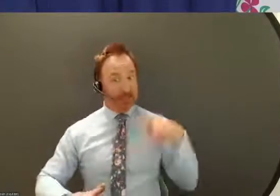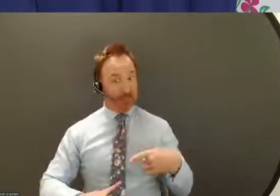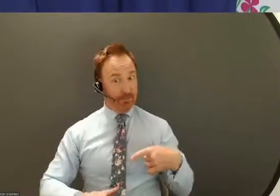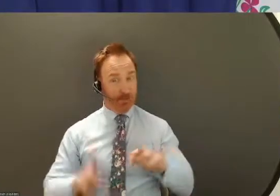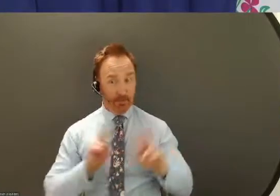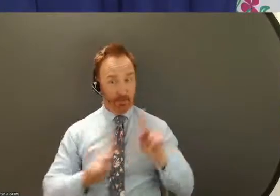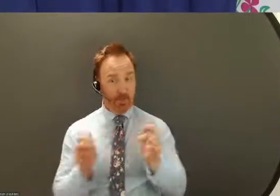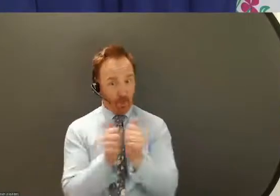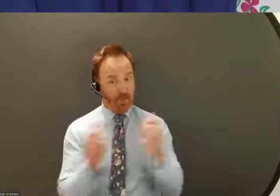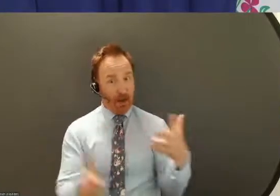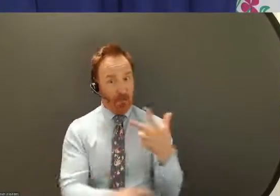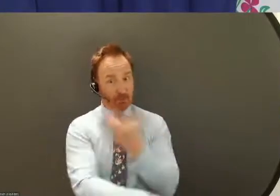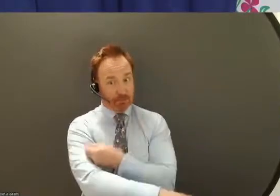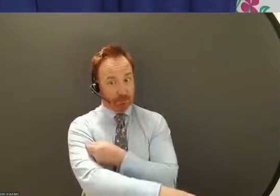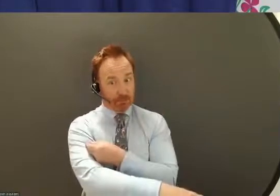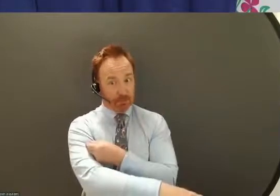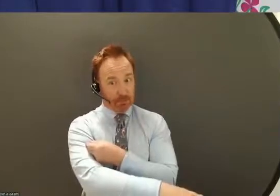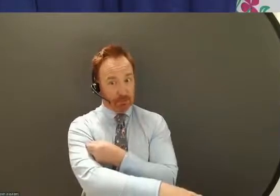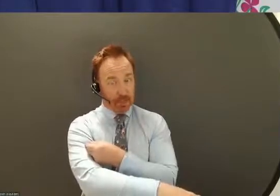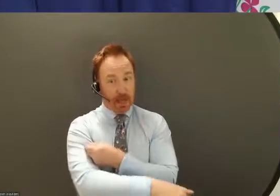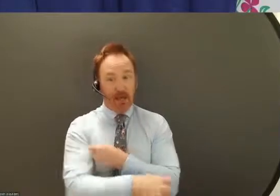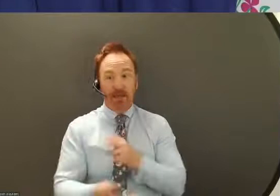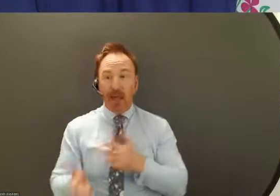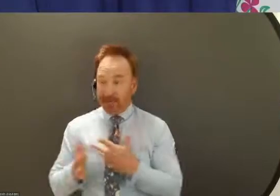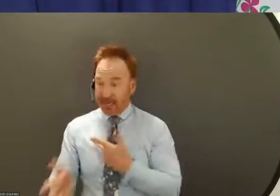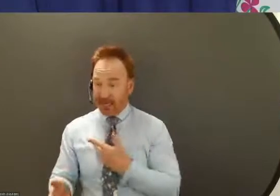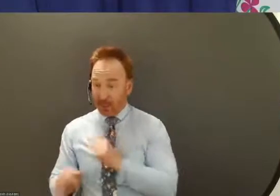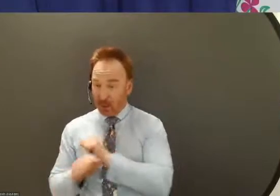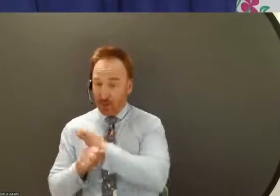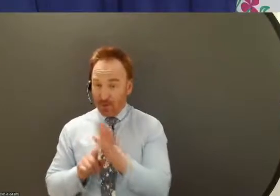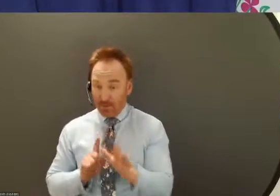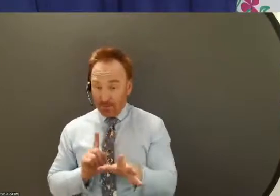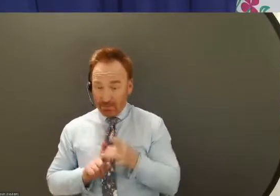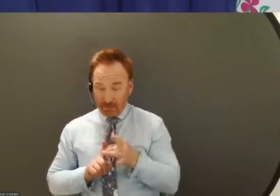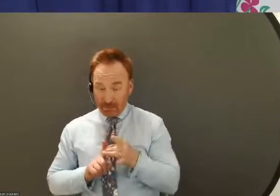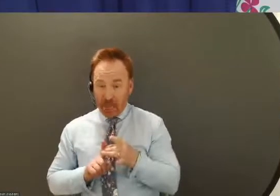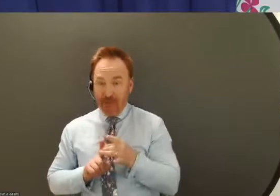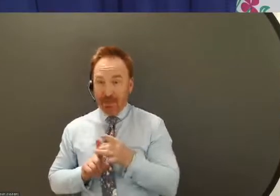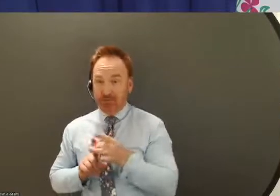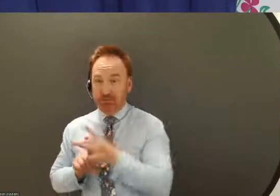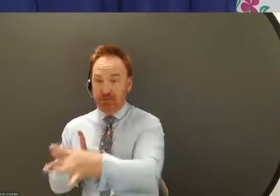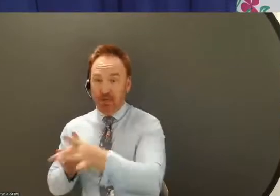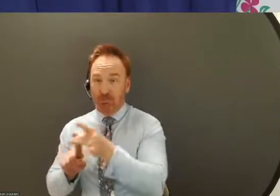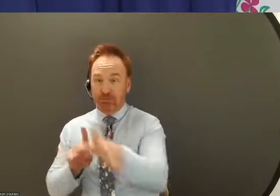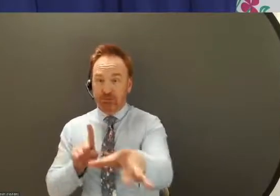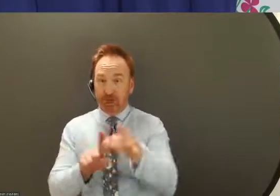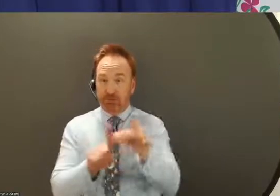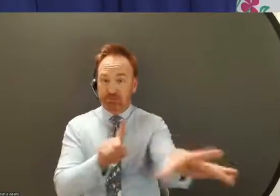And all the cases that have been screened or calming a back suggesting a unique source and